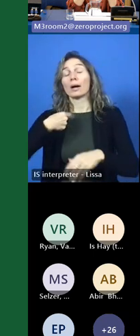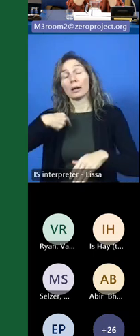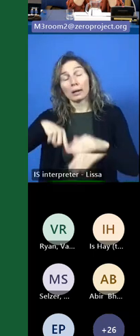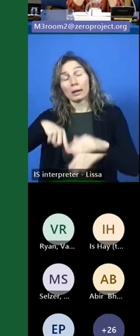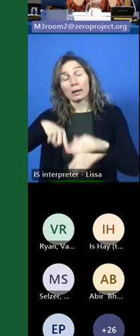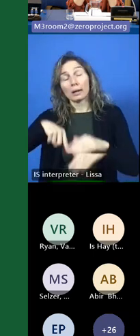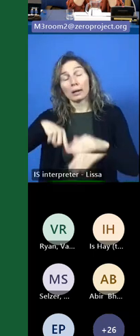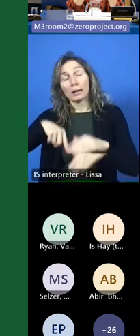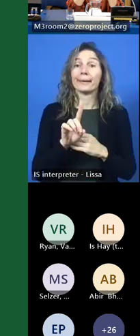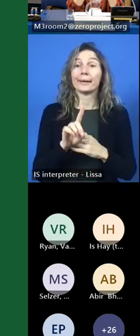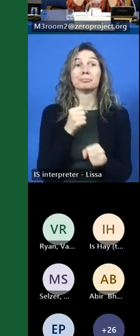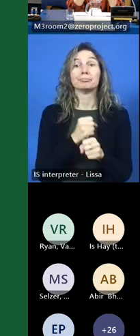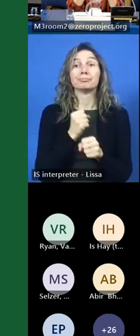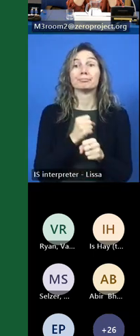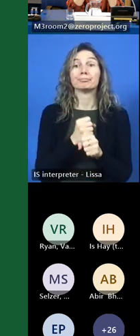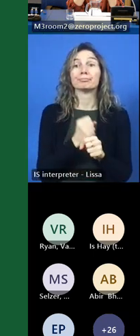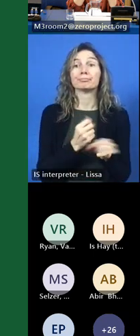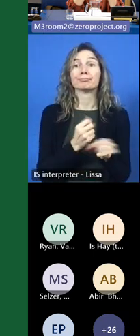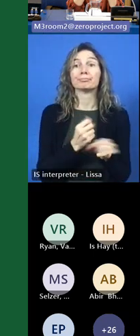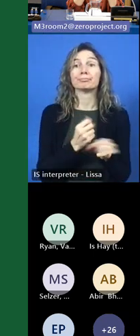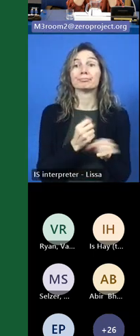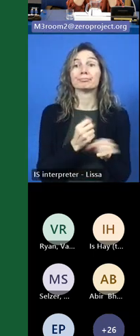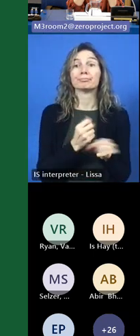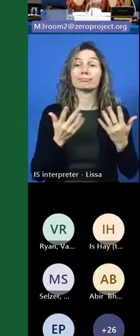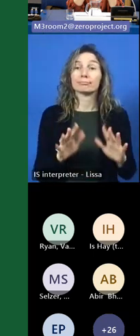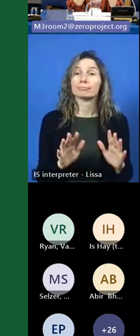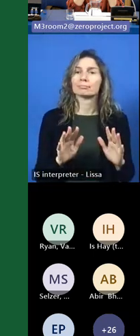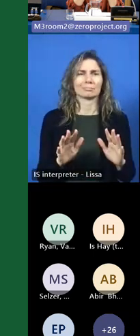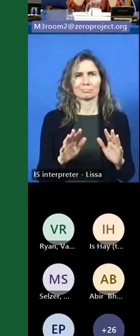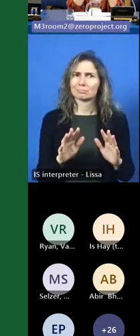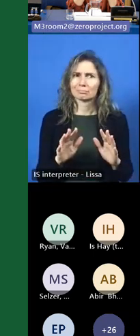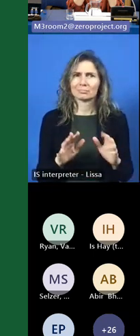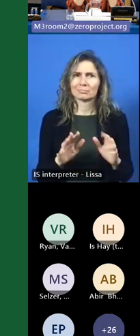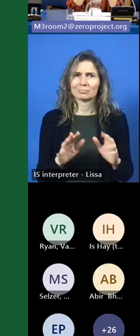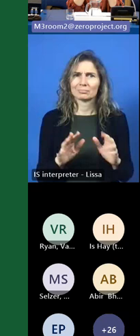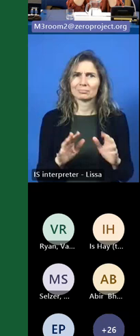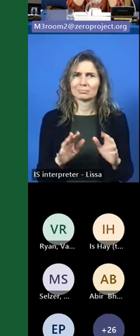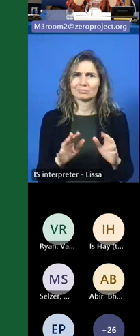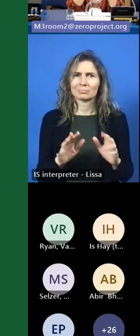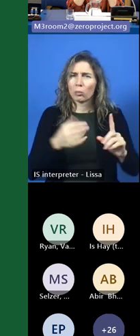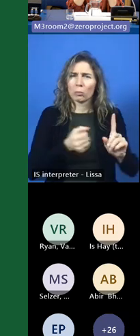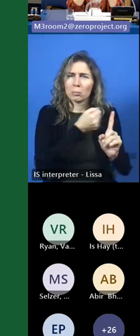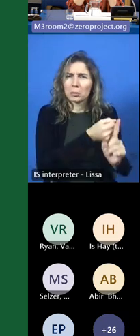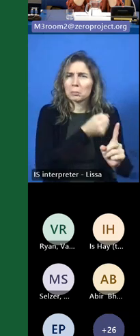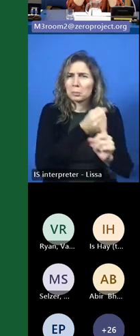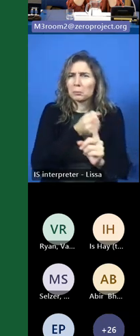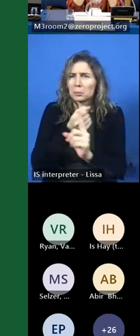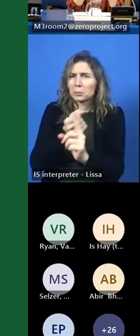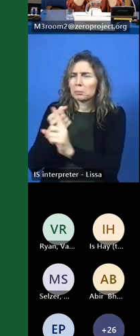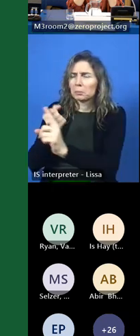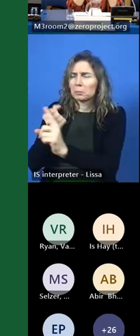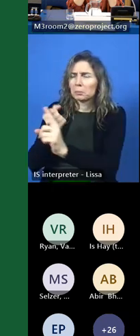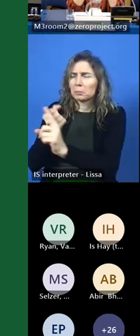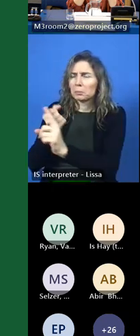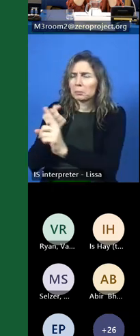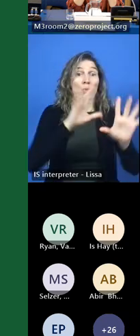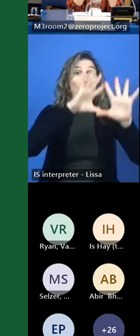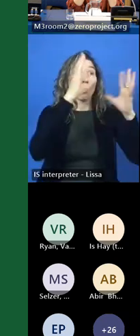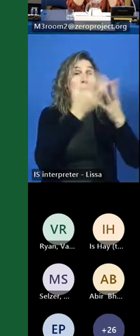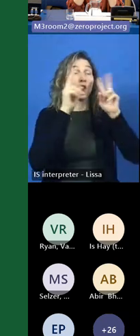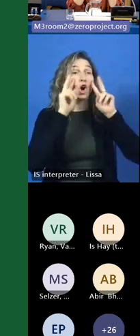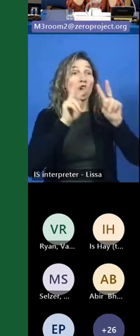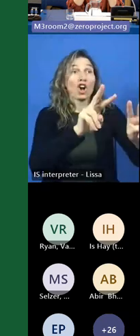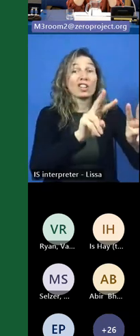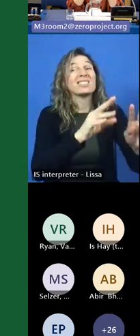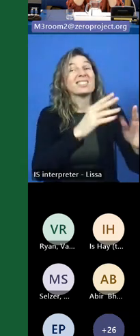of our lives. It impacts how we view the world and sometimes how the world views us. I genuinely